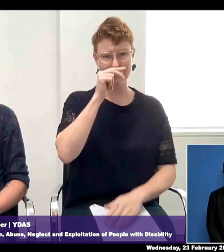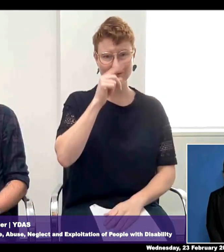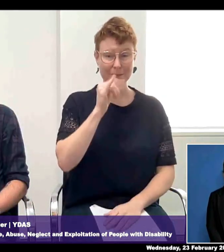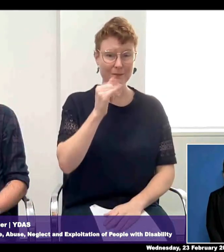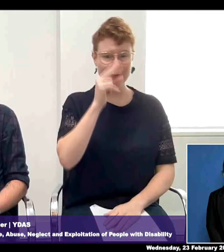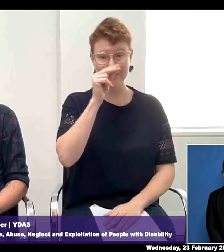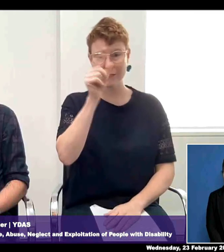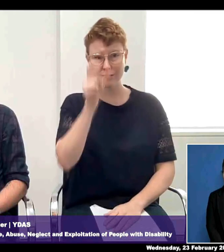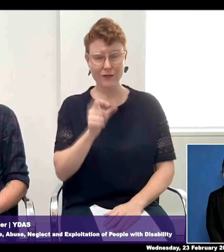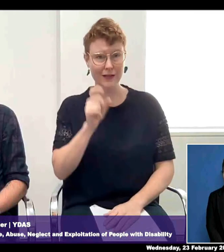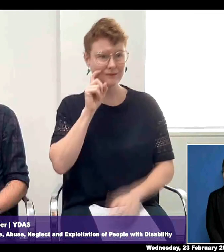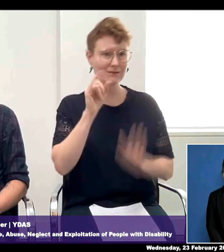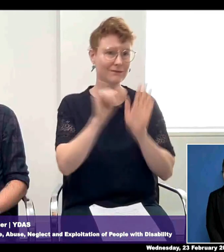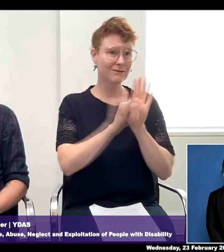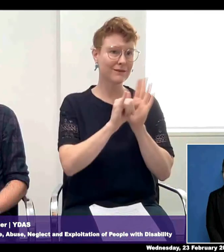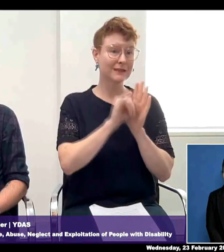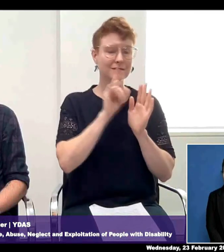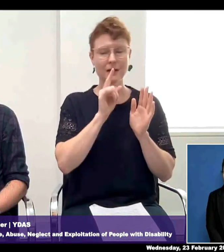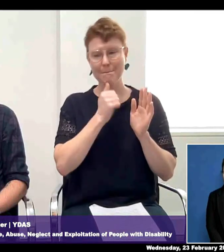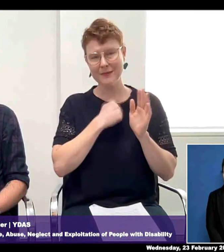And they then create limitations on the young person.